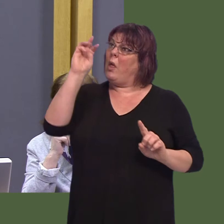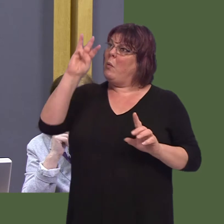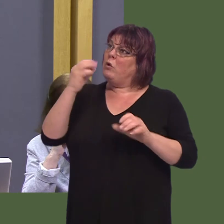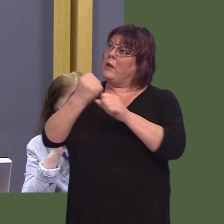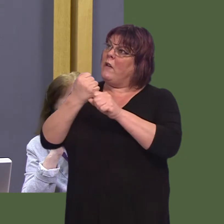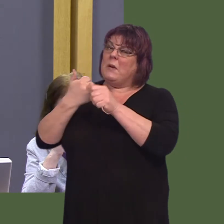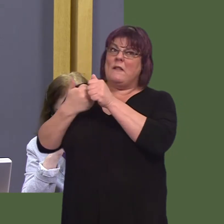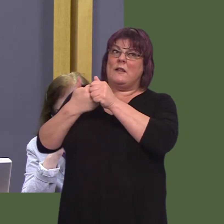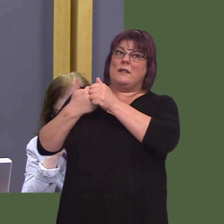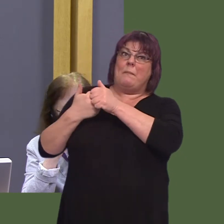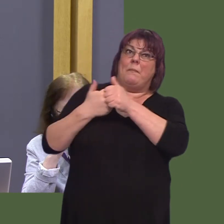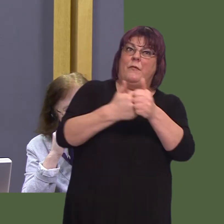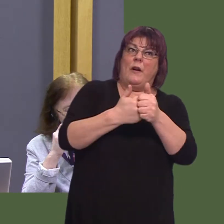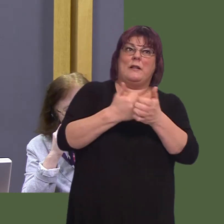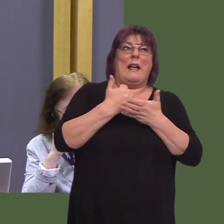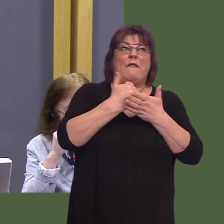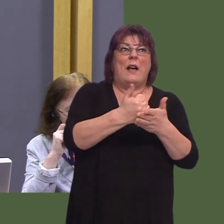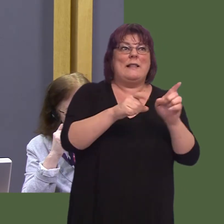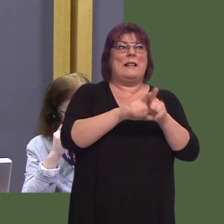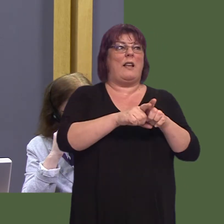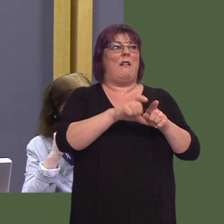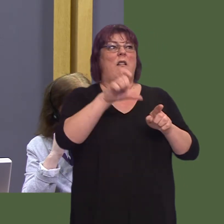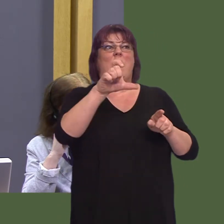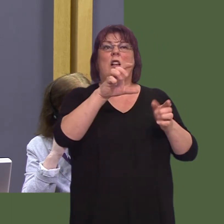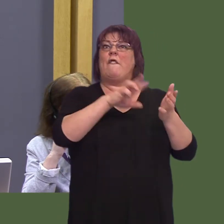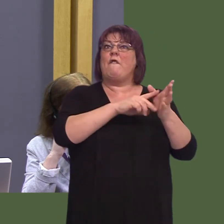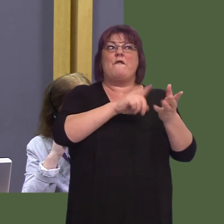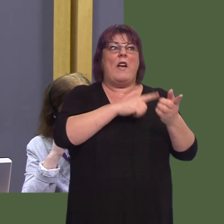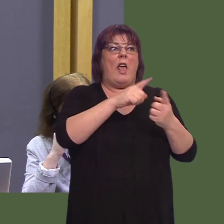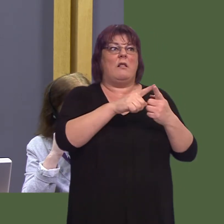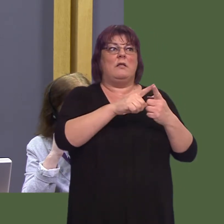giving to our advice services, such as Cardiff and Vale Citizens Advice, which will be bearing